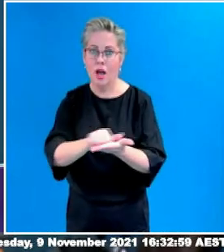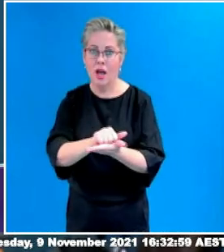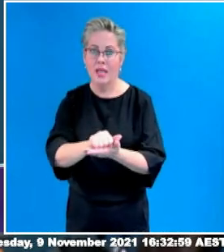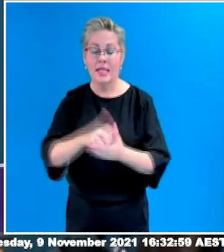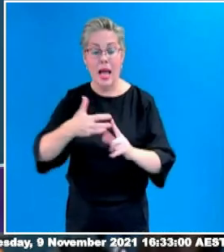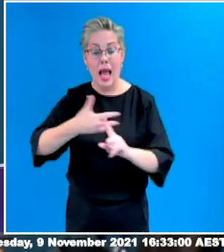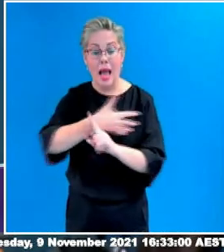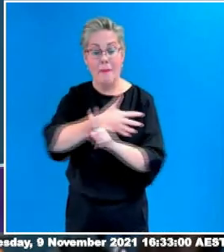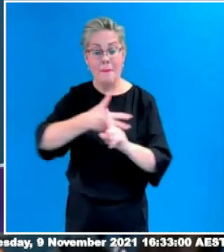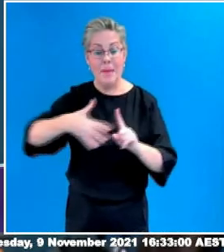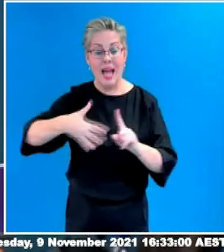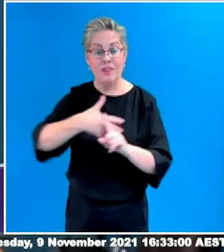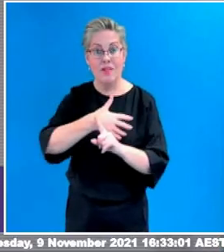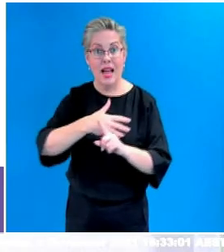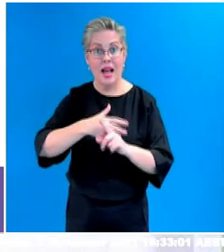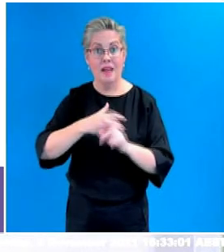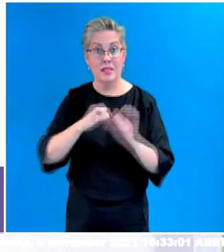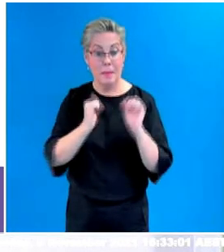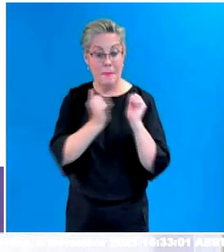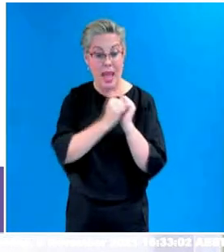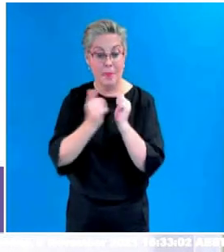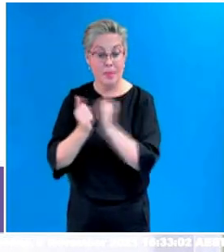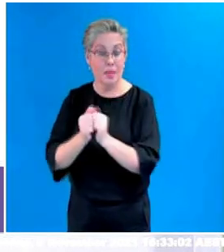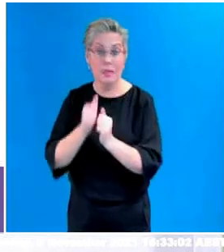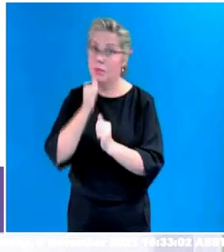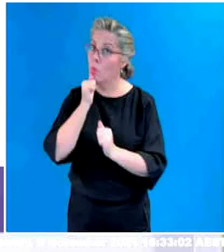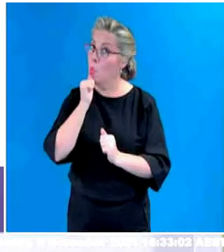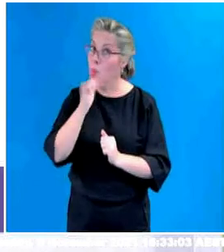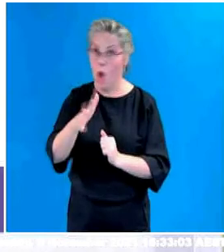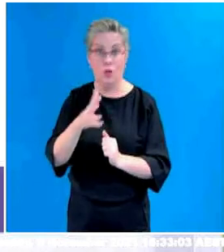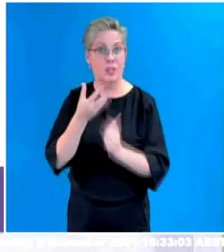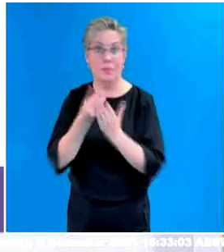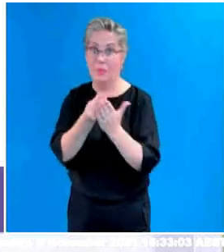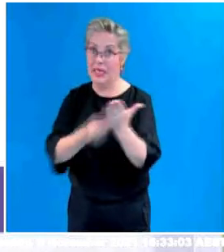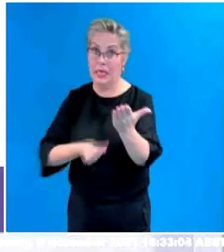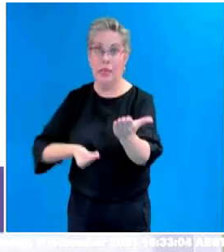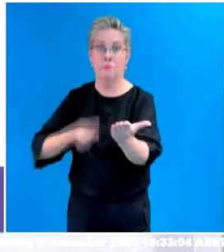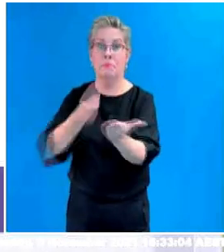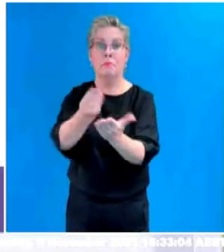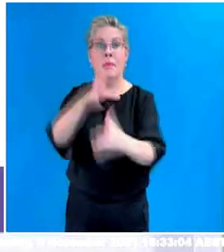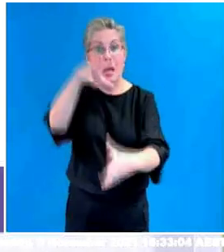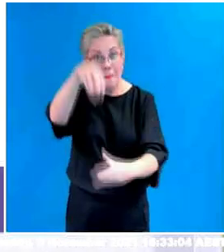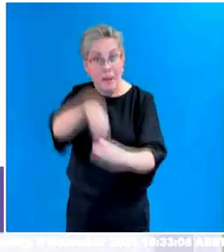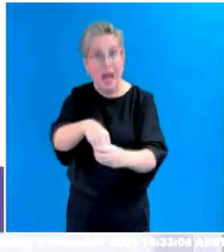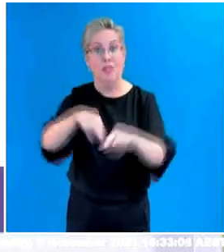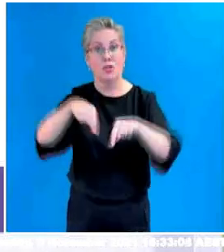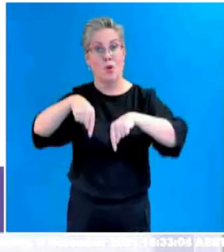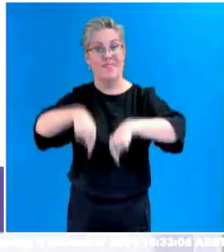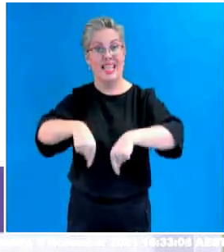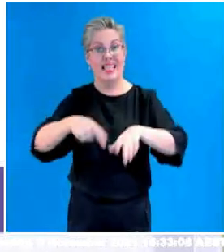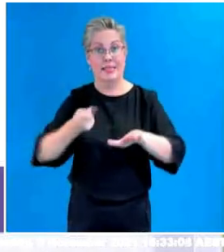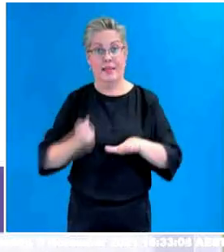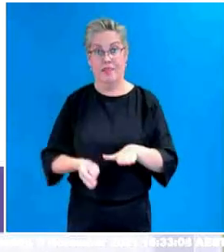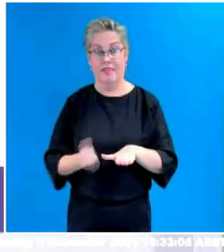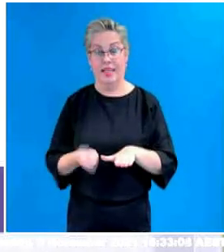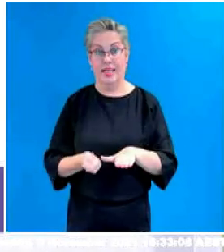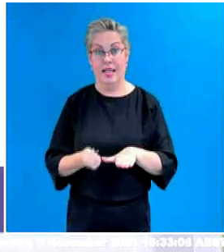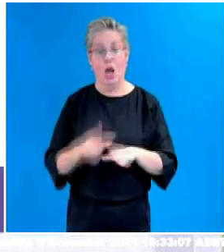The background material will not be tendered in this hearing. We provided it to the parties on the basis that the parties had an